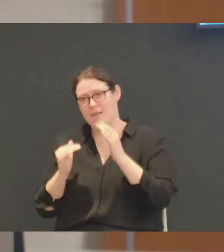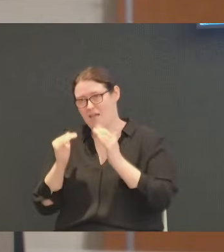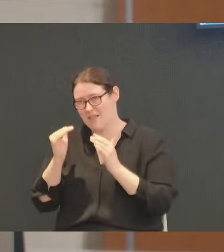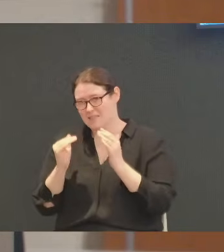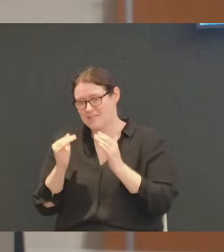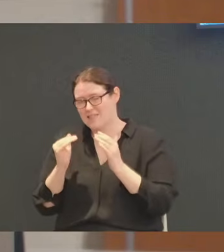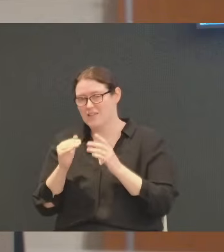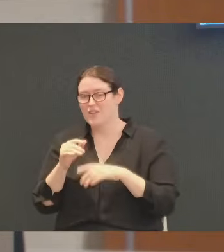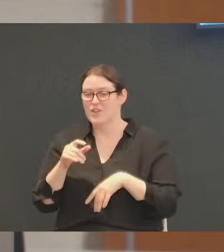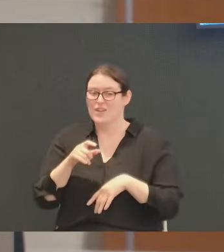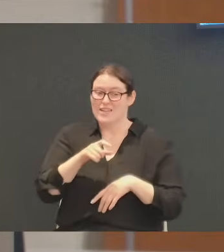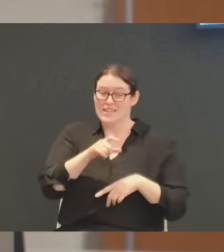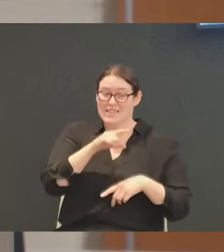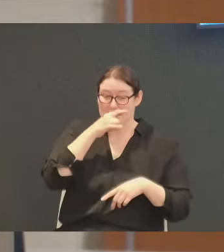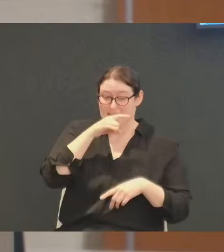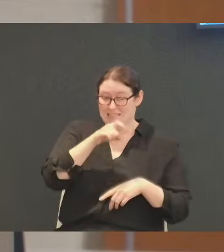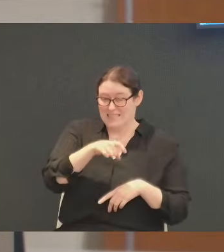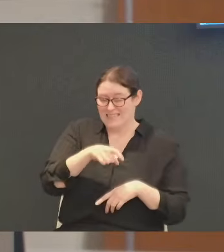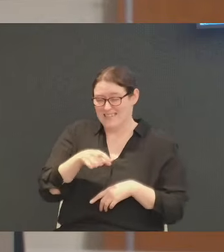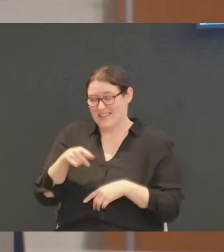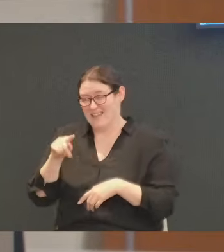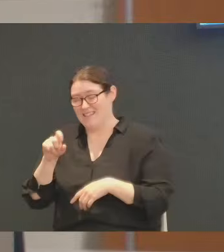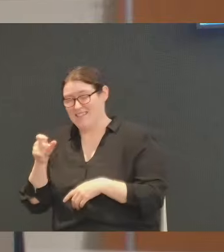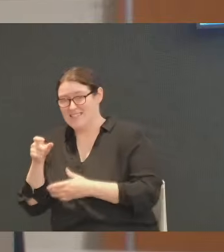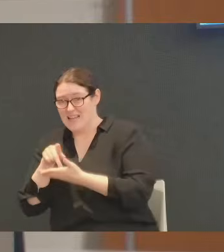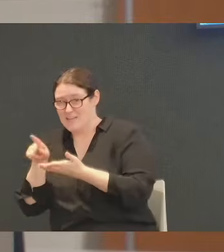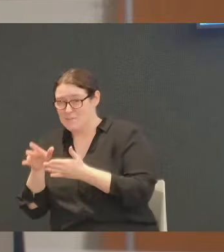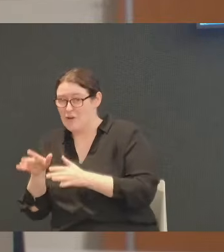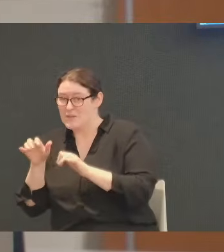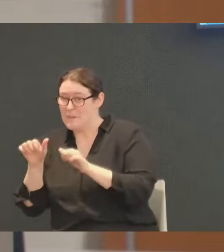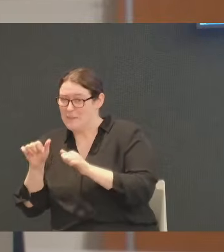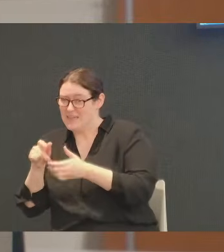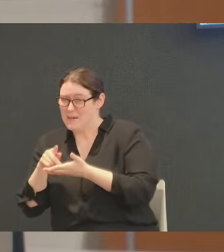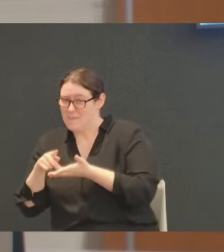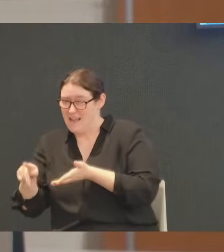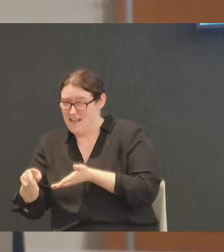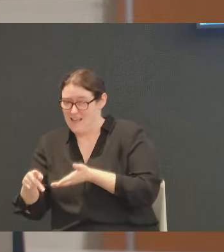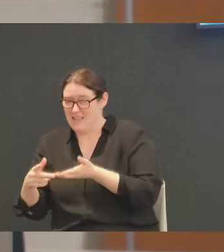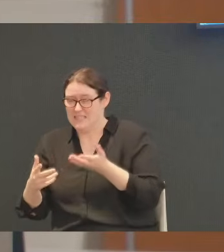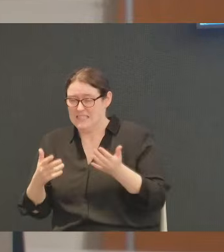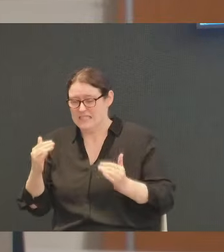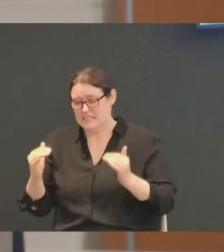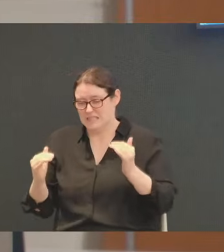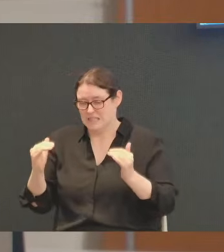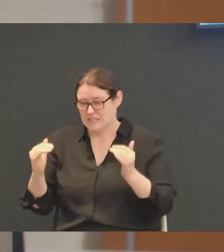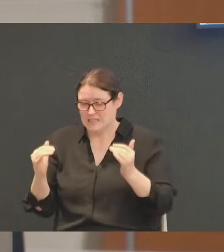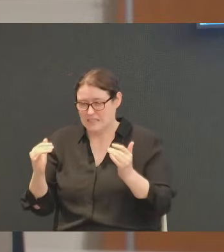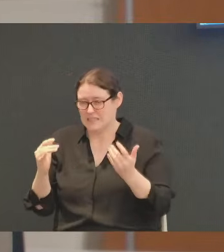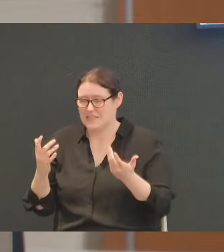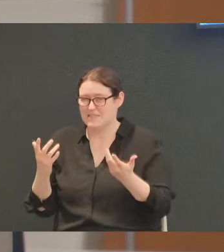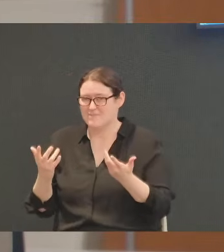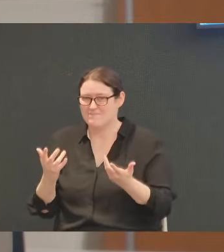the ability of taxpayers to fund that need. And so it's you know what can the taxpayers do by way of